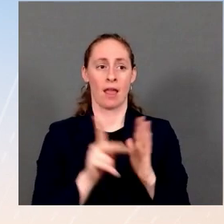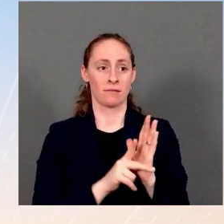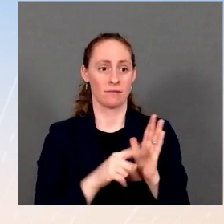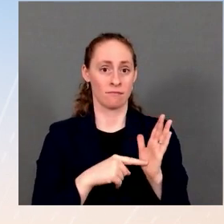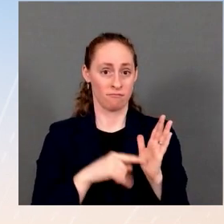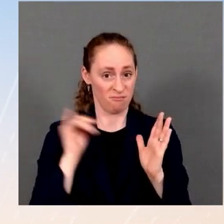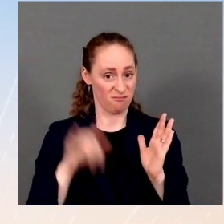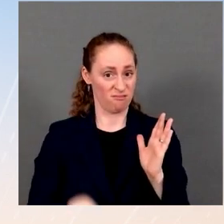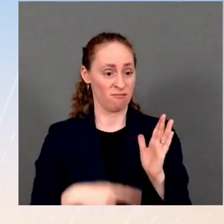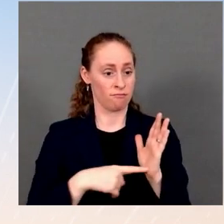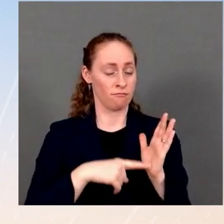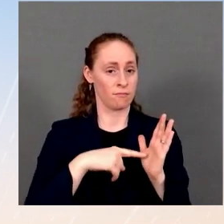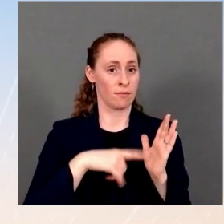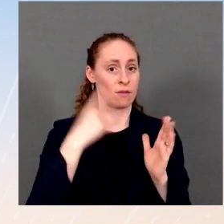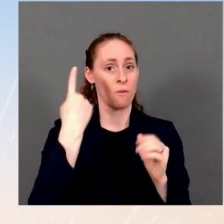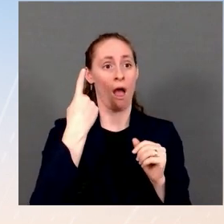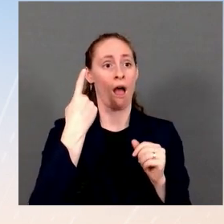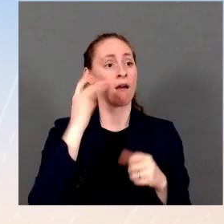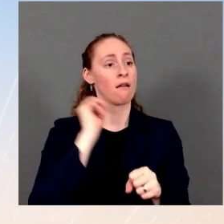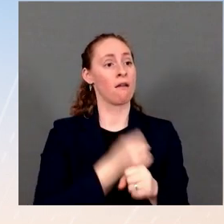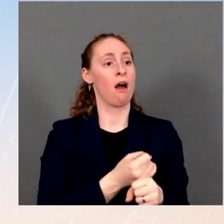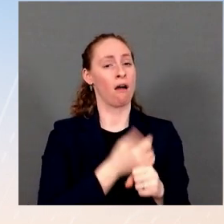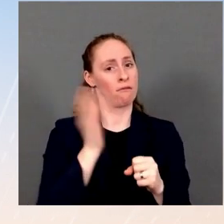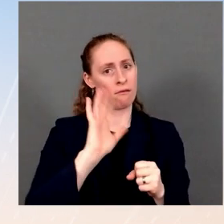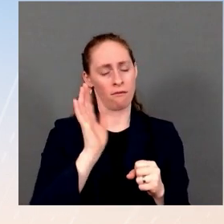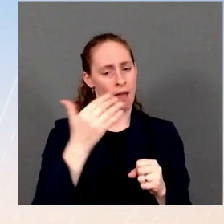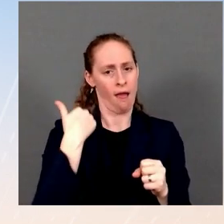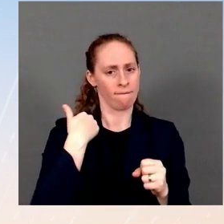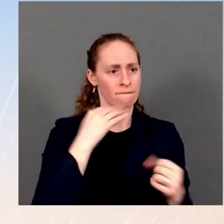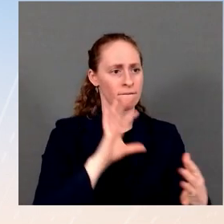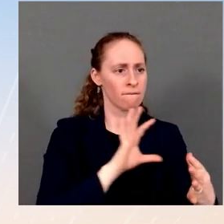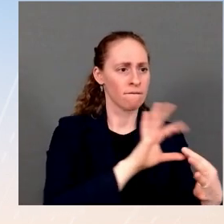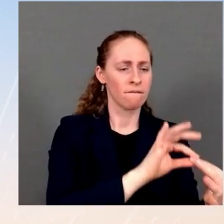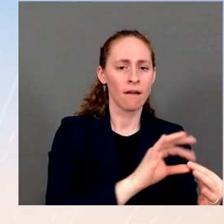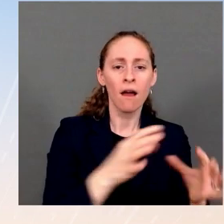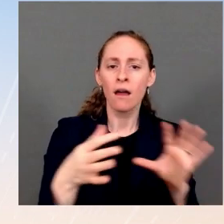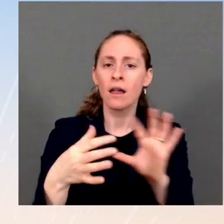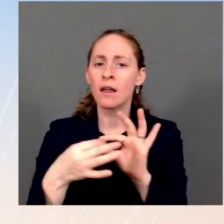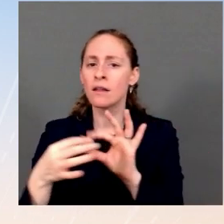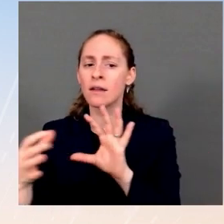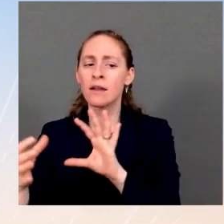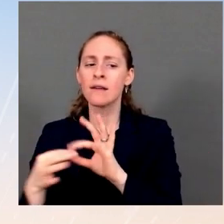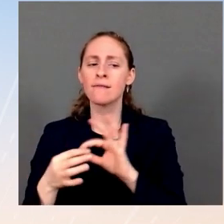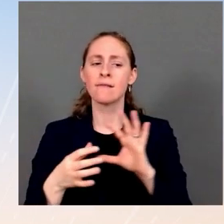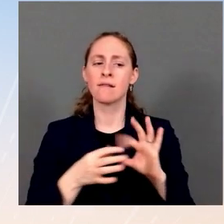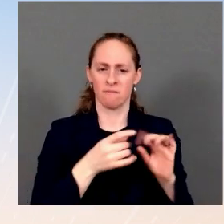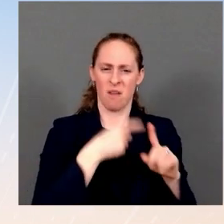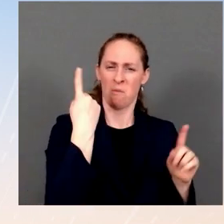the President and Vice President model for all of us -- happy, excited warriors chasing after the prize here,